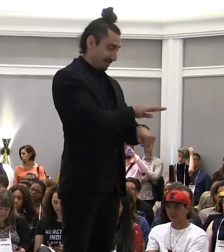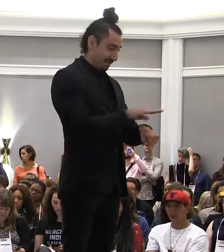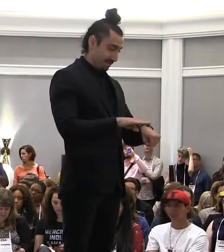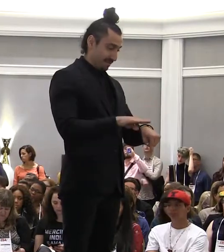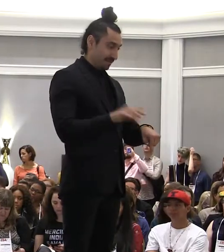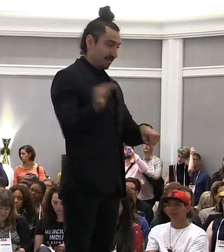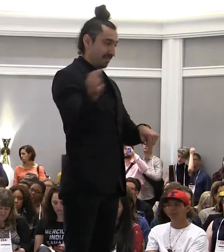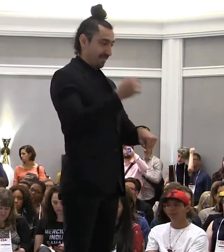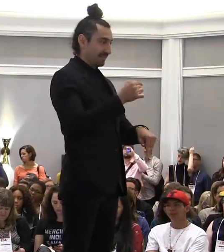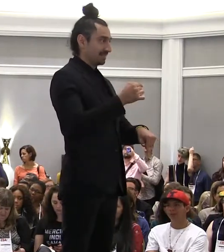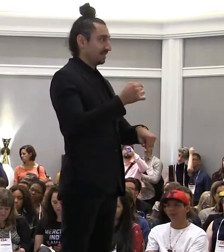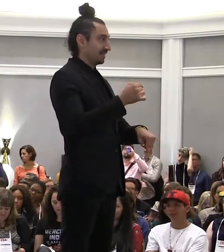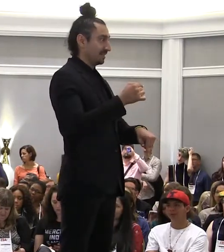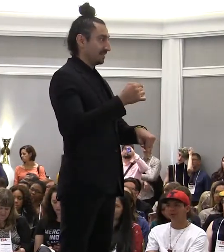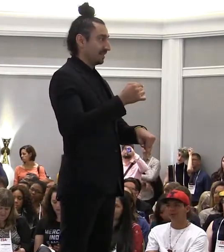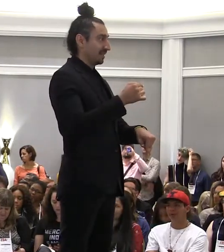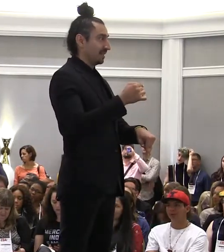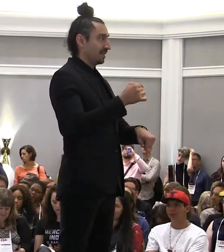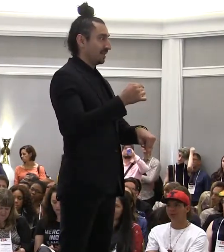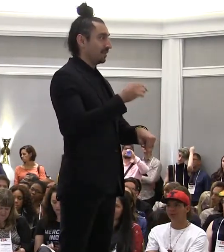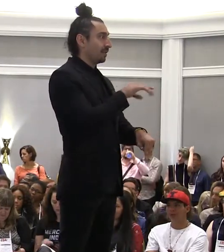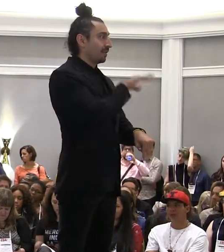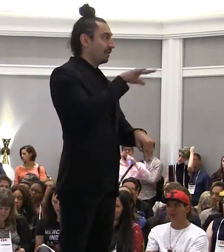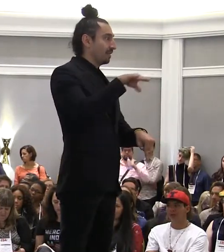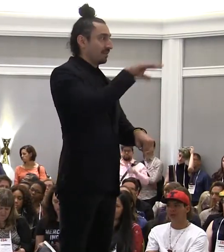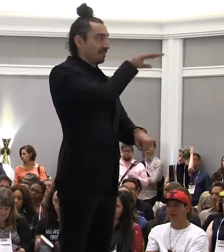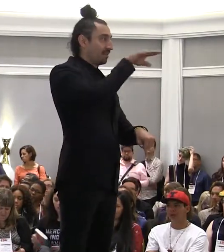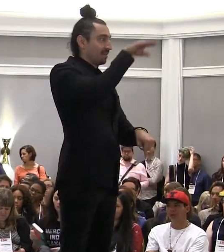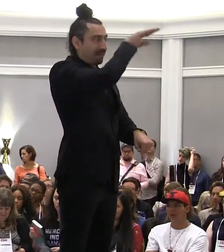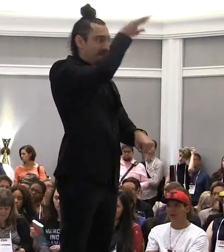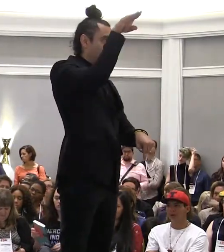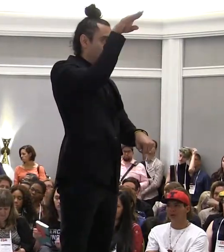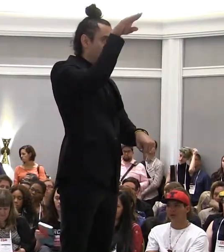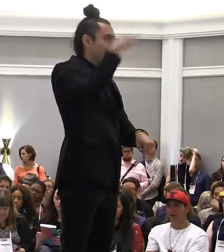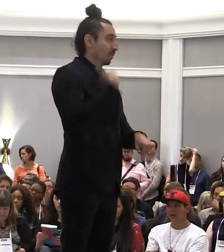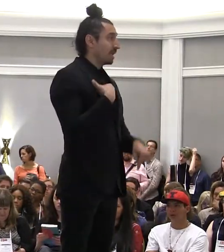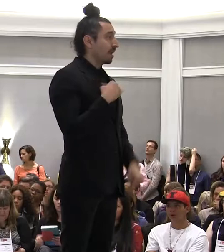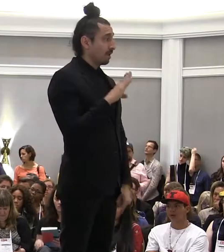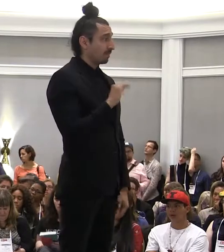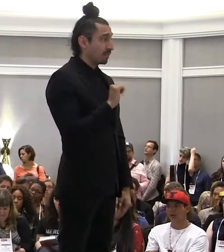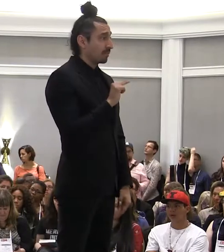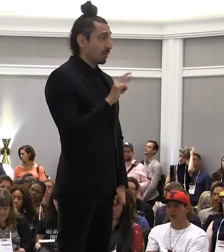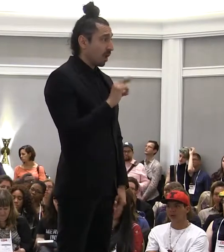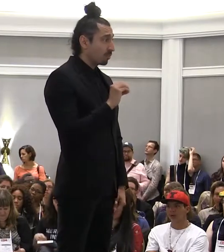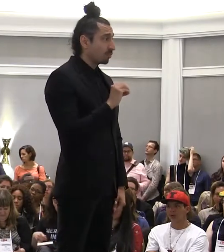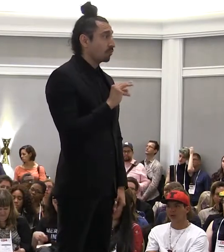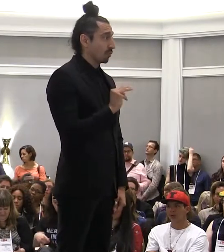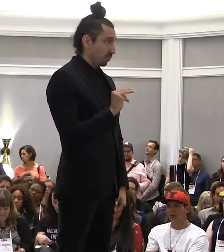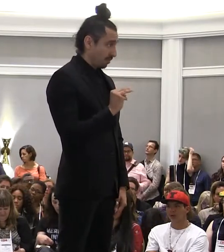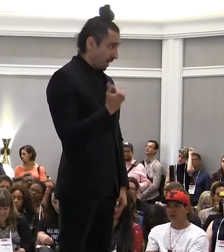And then we also have the ballroom which you can access from the lobby if you find escalators that go all the way down to the bottom,